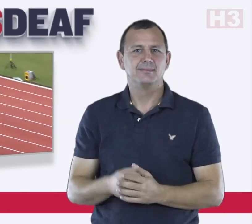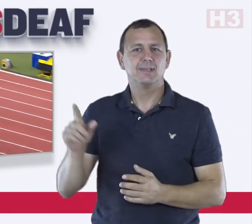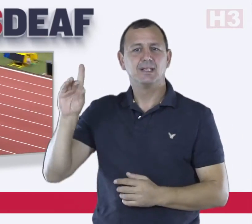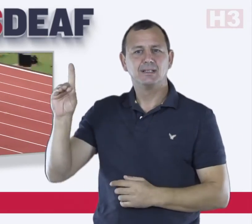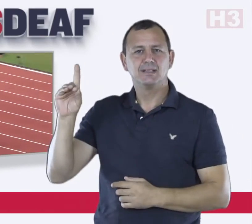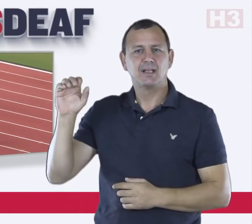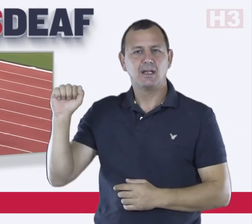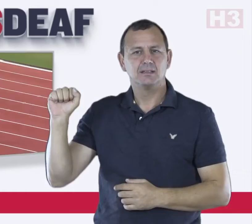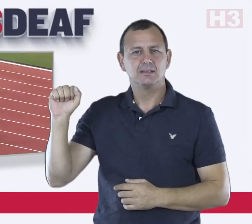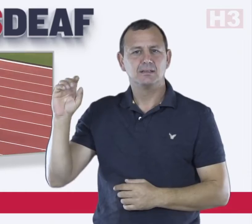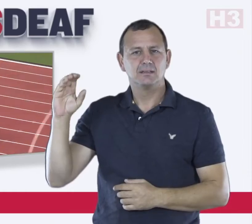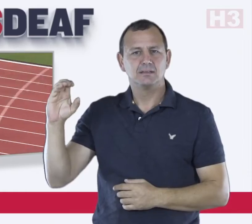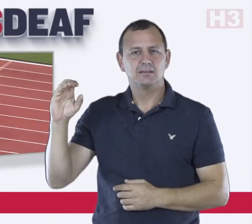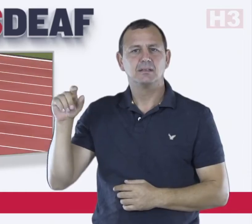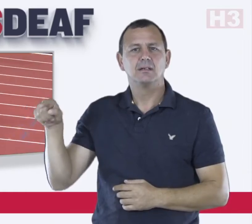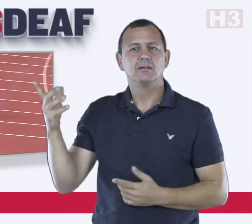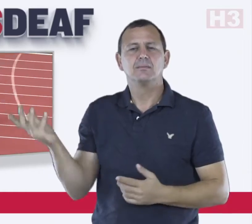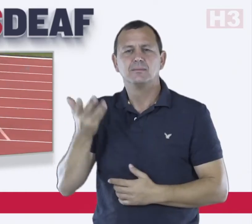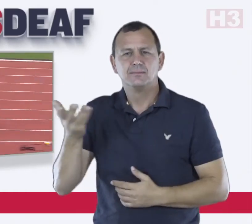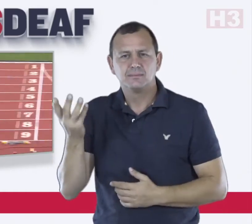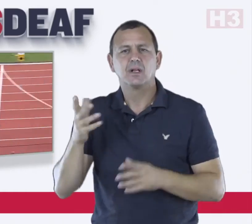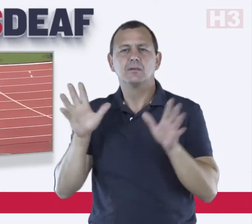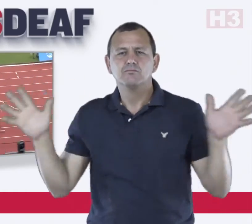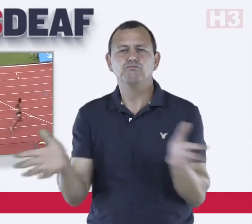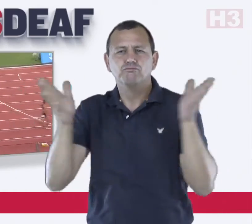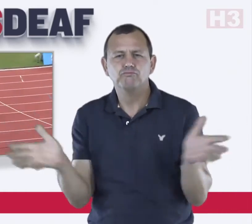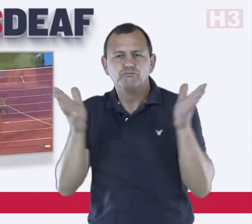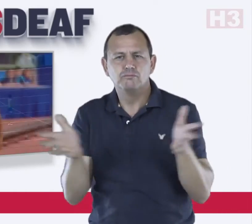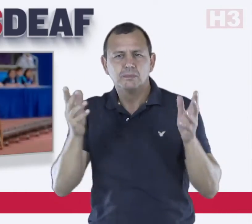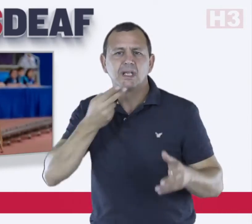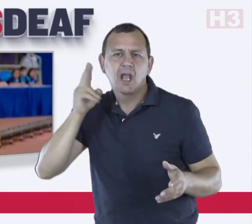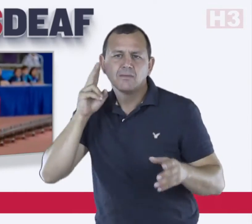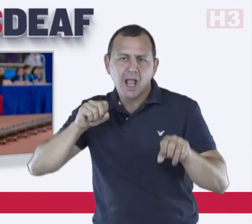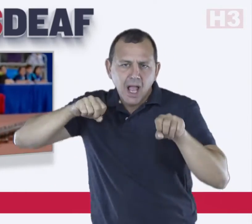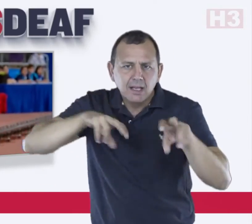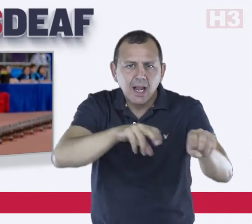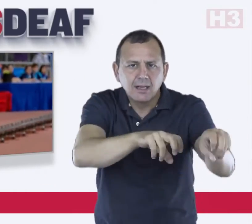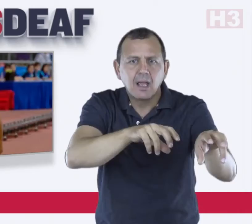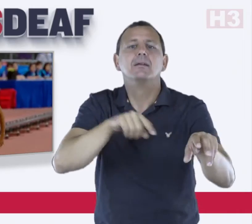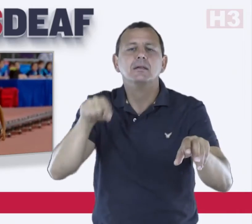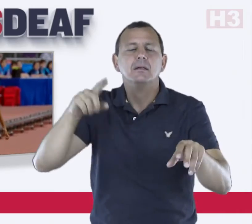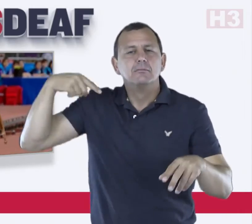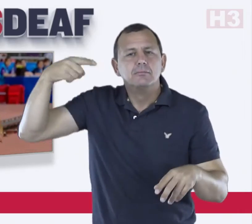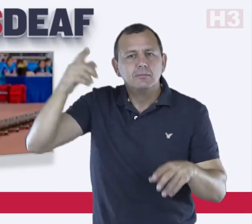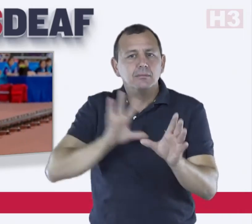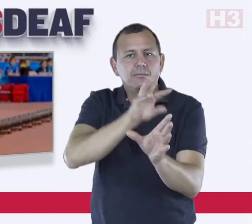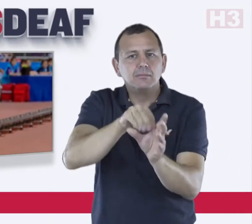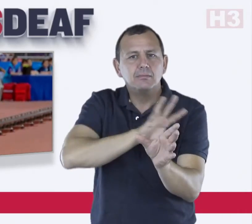DSC was used to prepare deaf athletes for